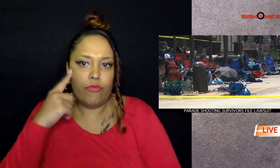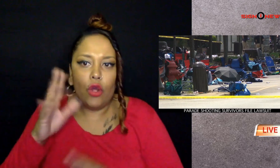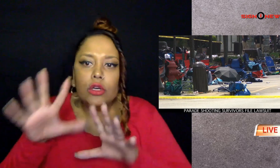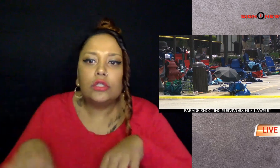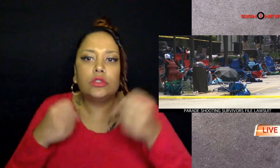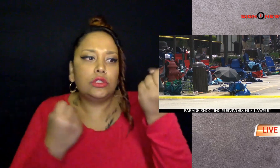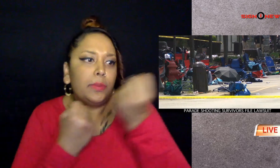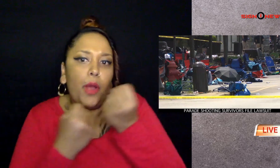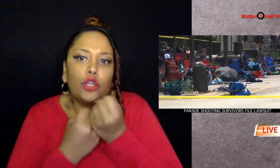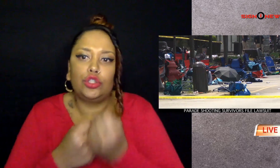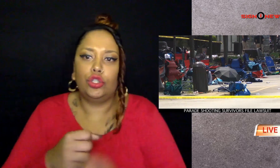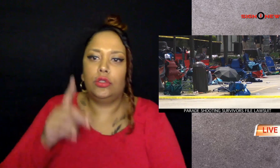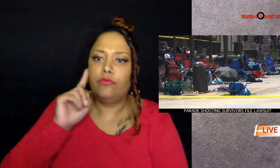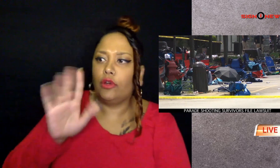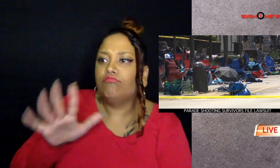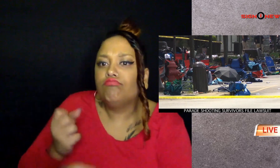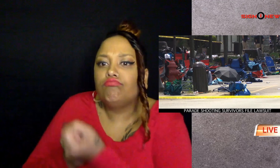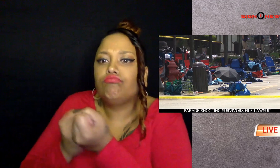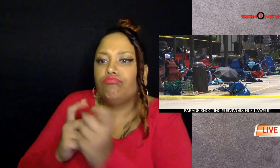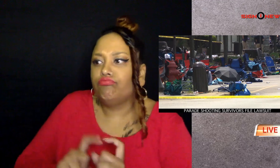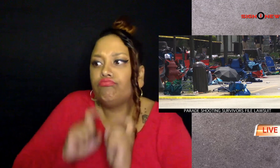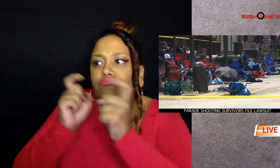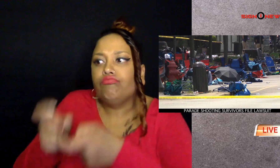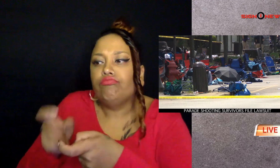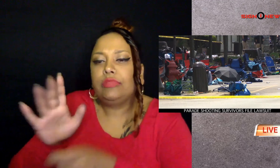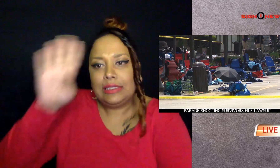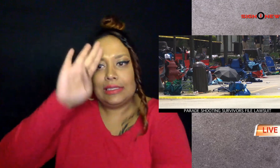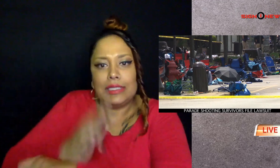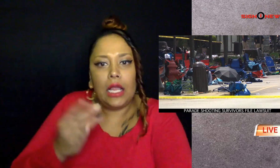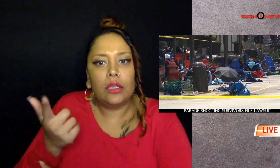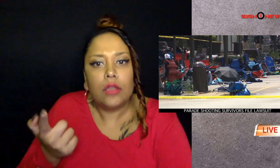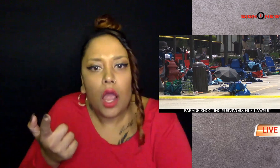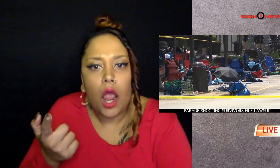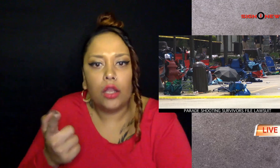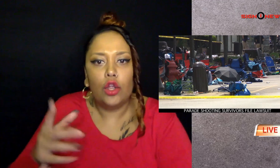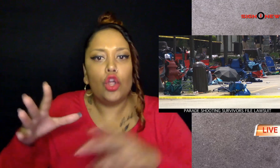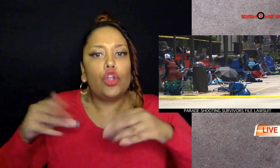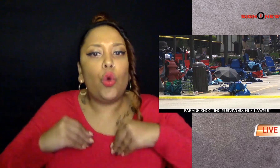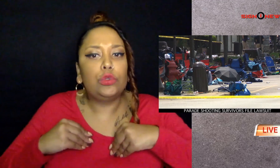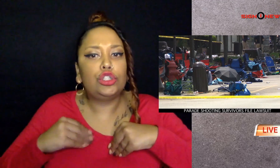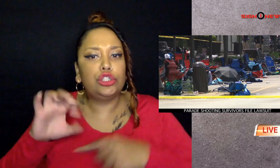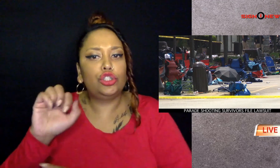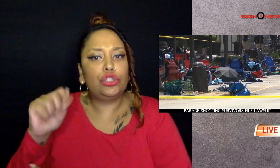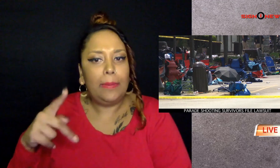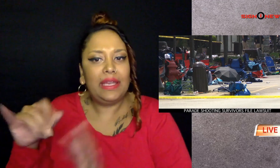sued for sponsoring his son's firearm ownership identification application